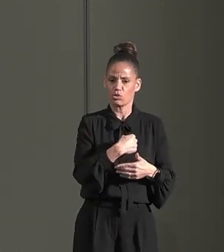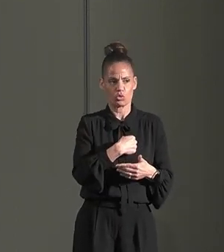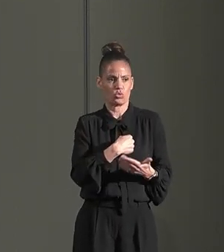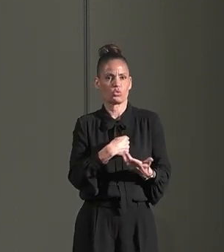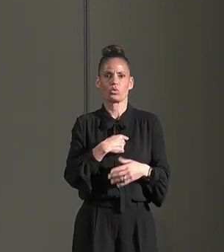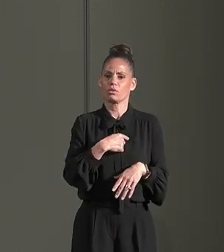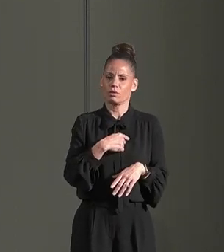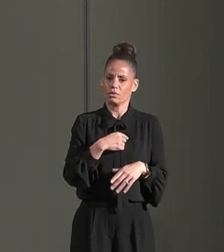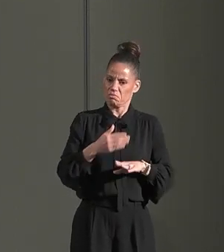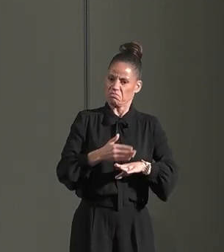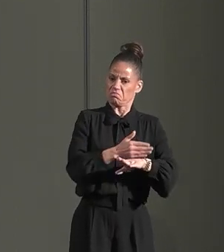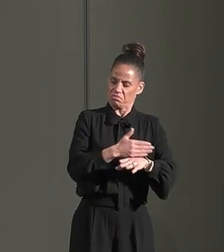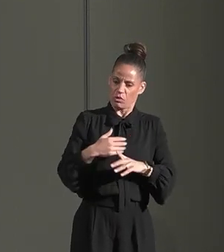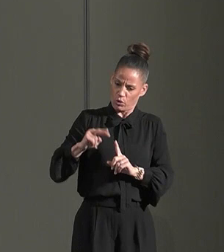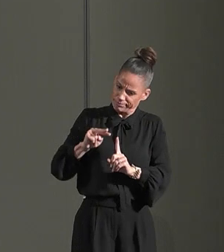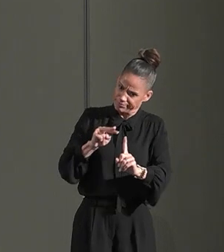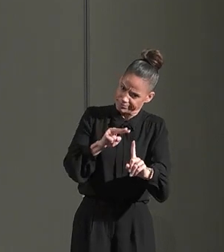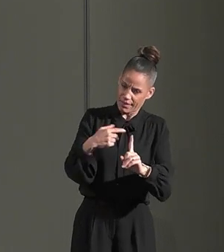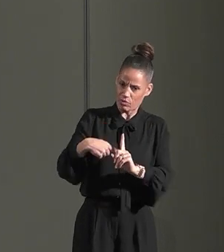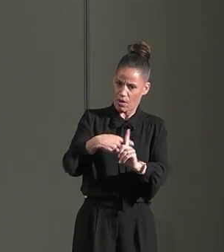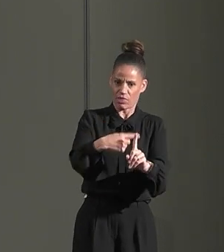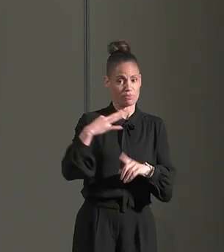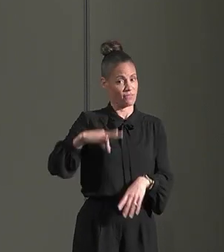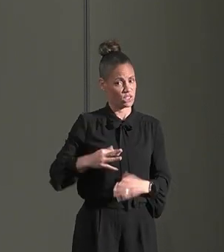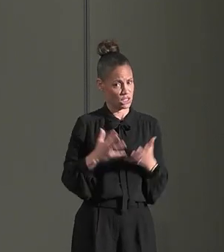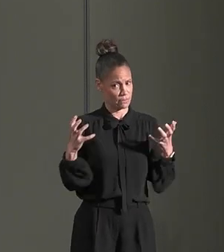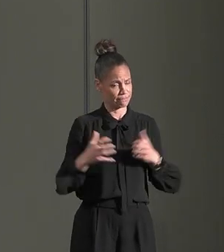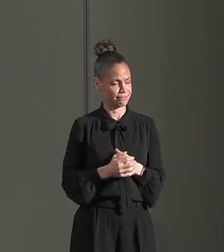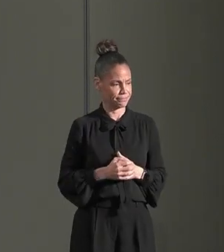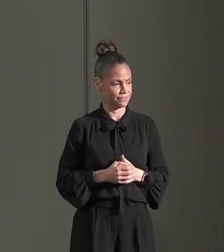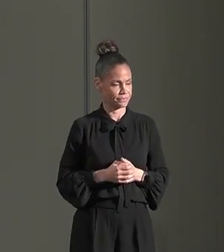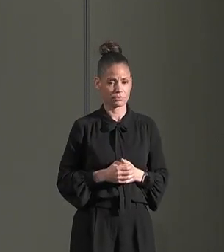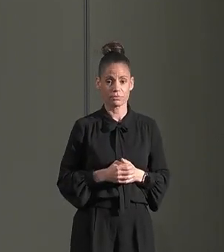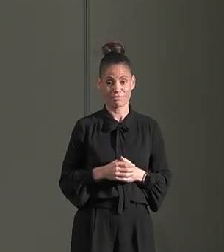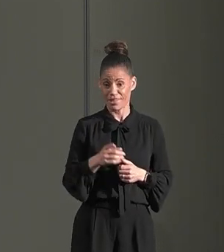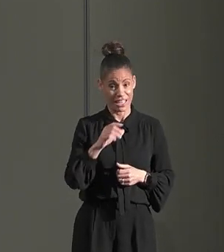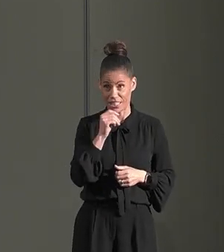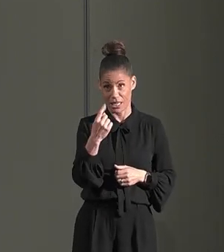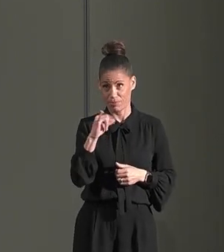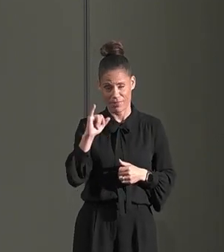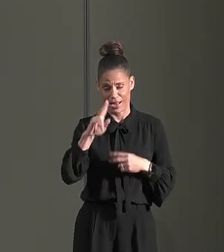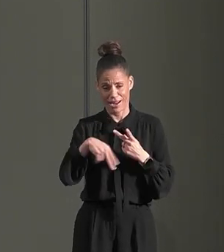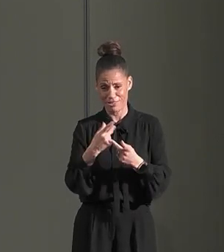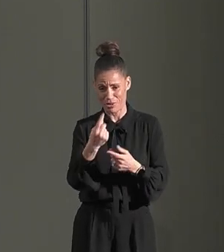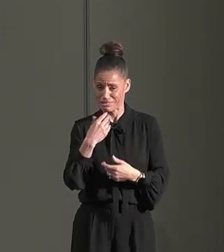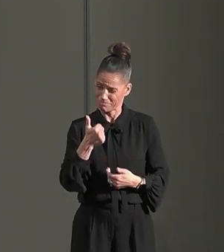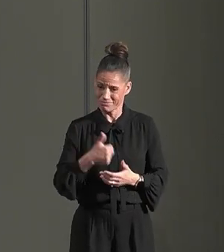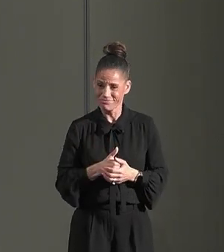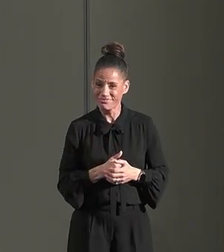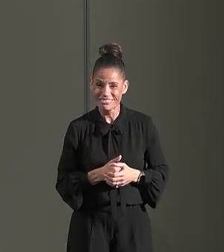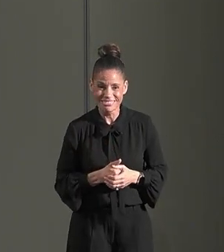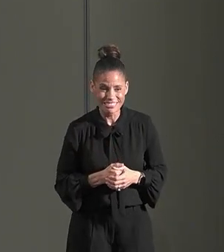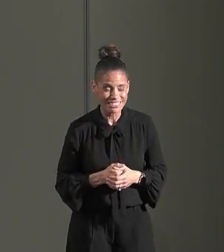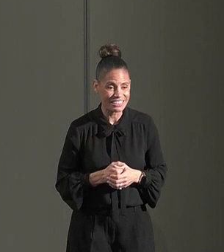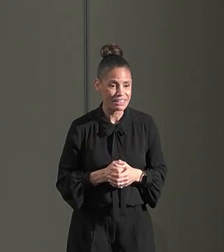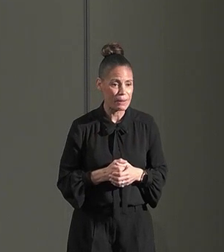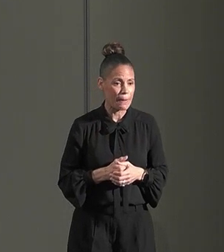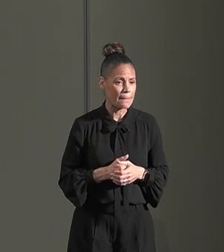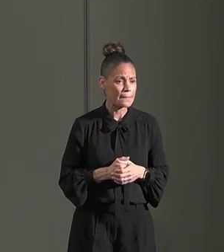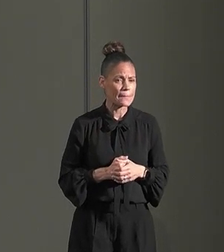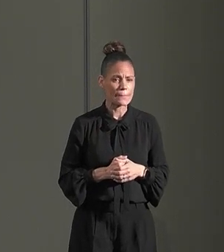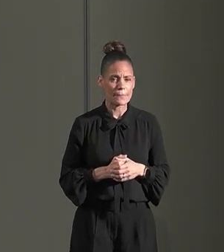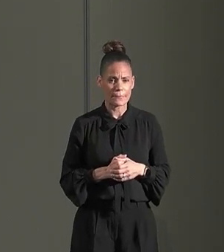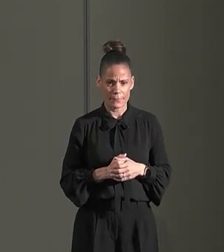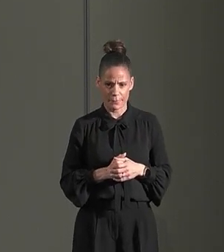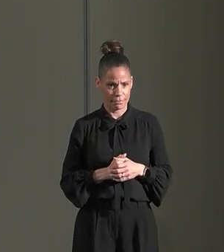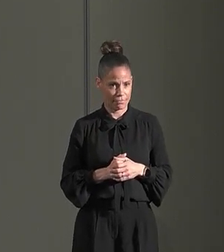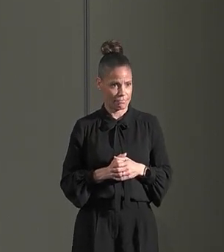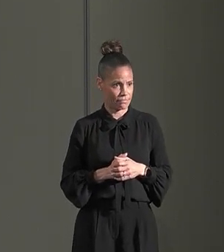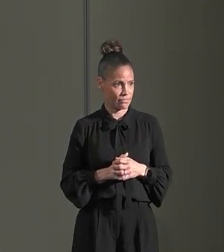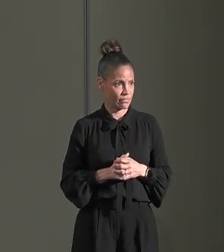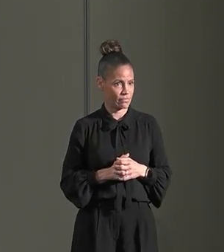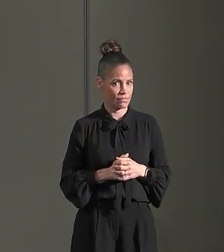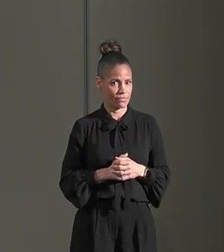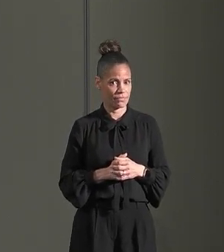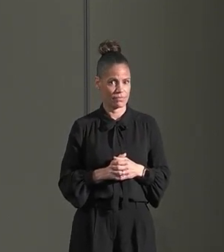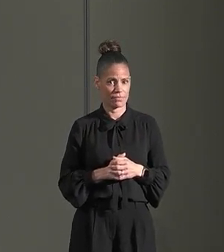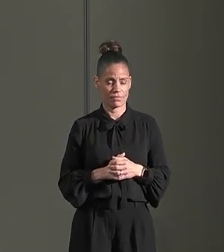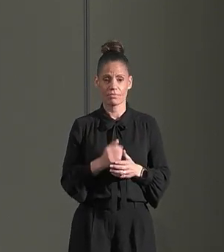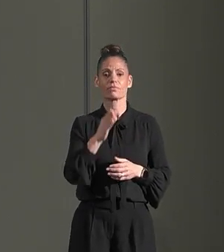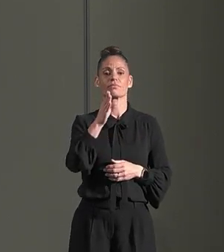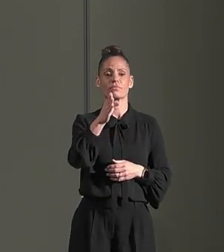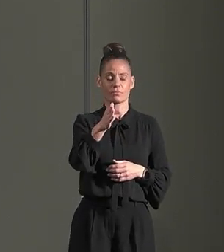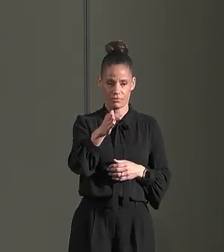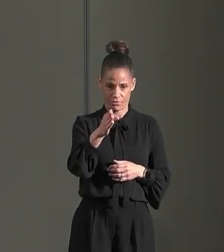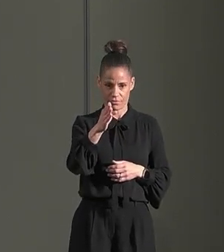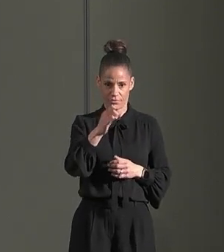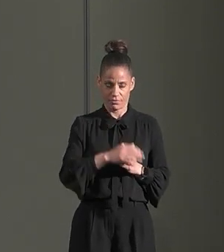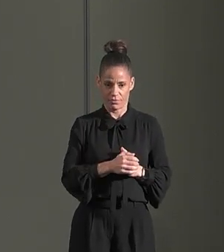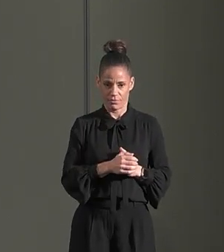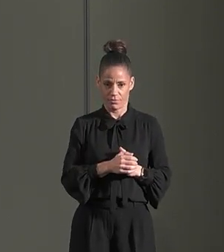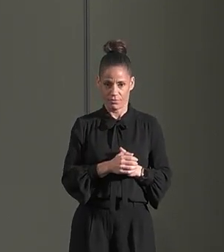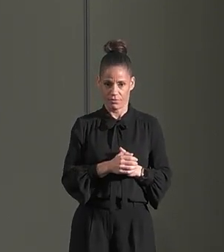absolutely. Didn't expect that question. Yeah. >> I had a quick question on the scalability